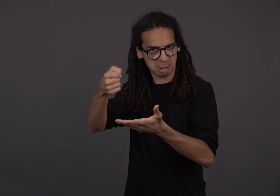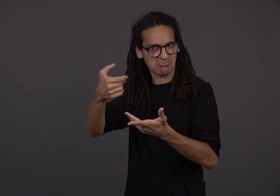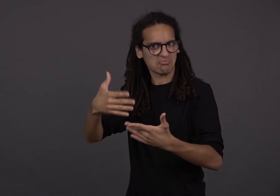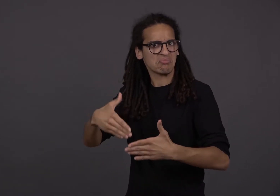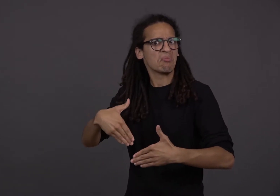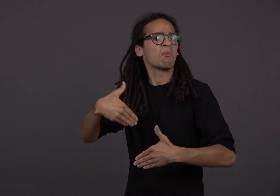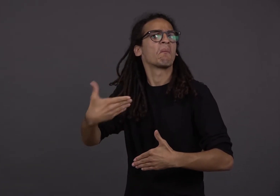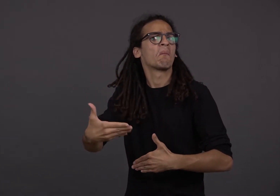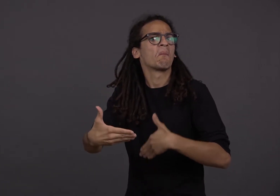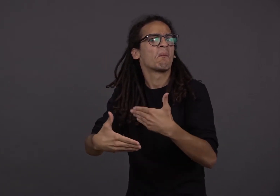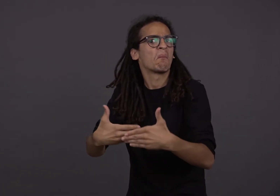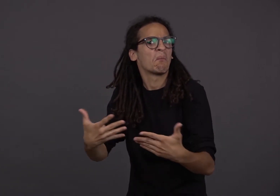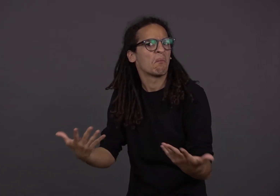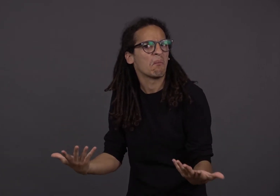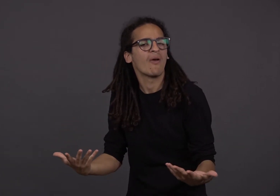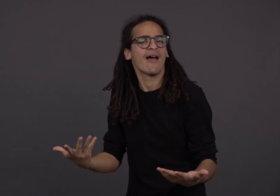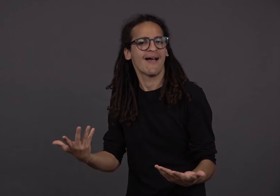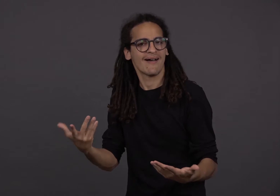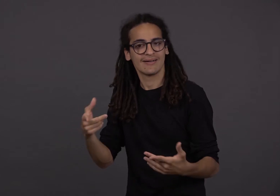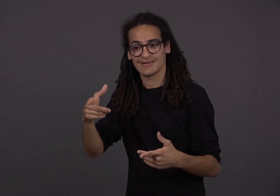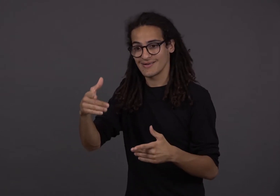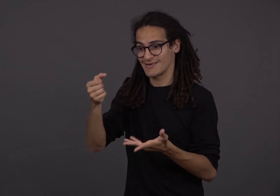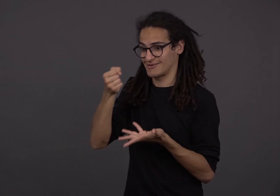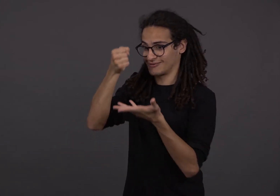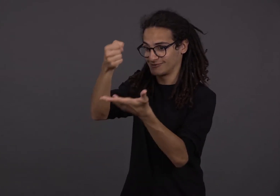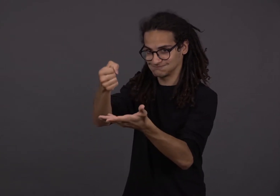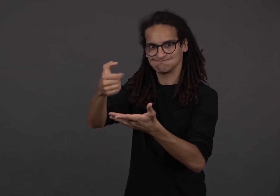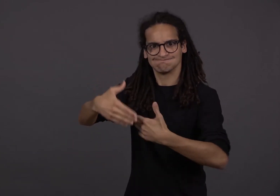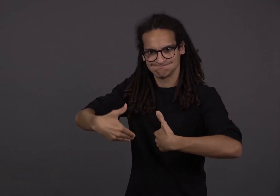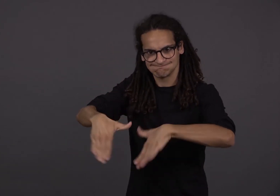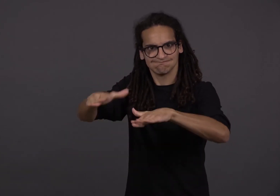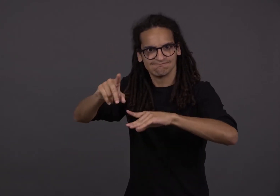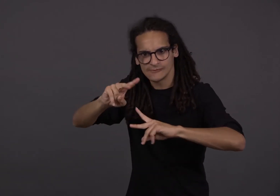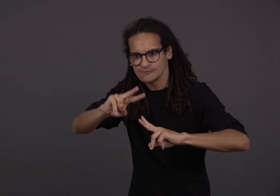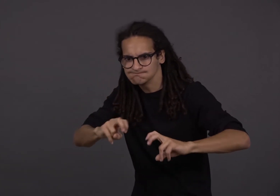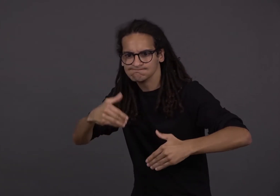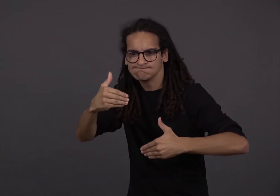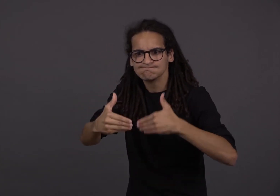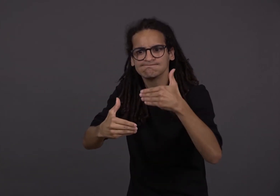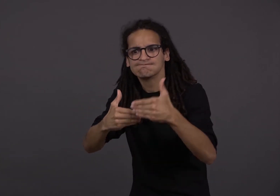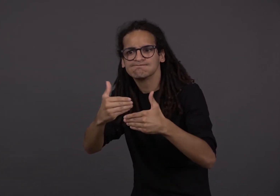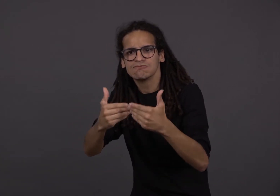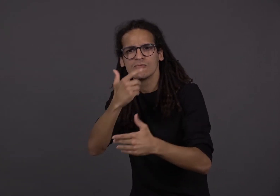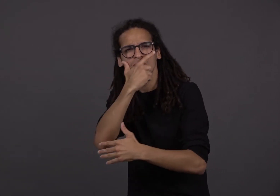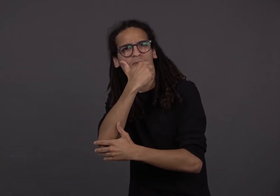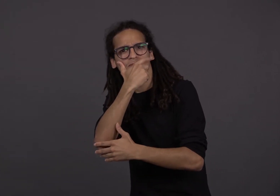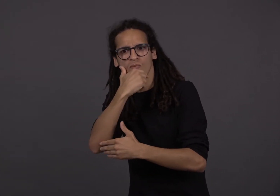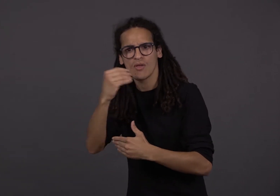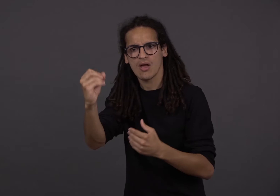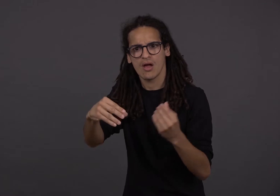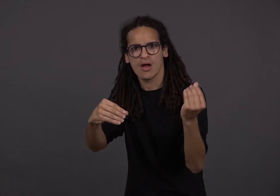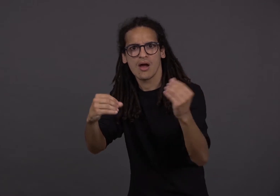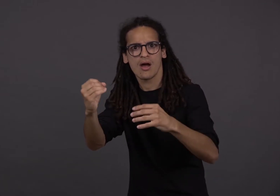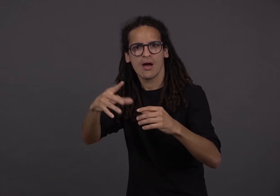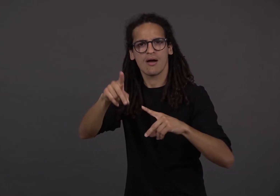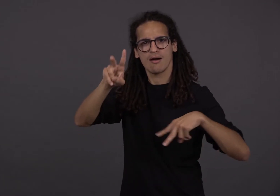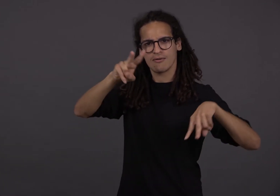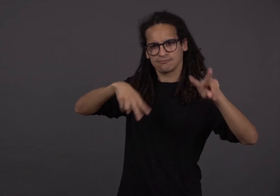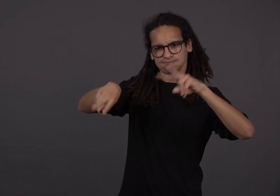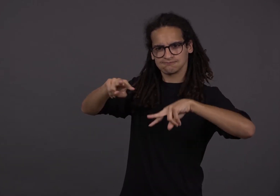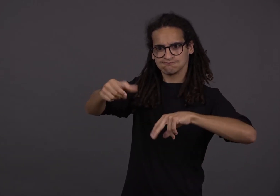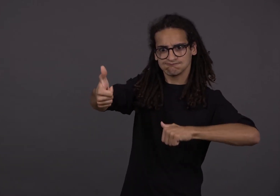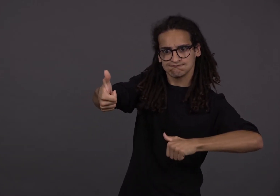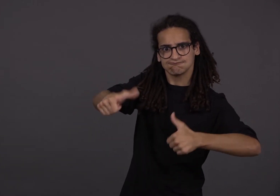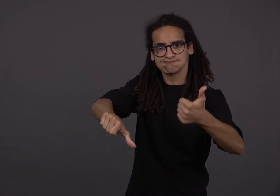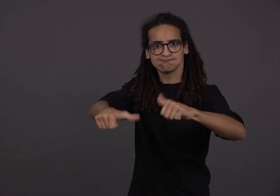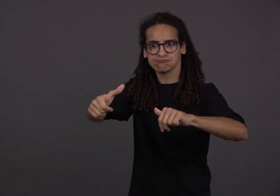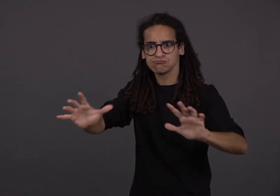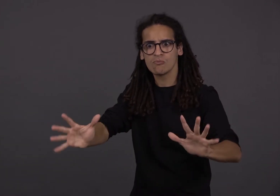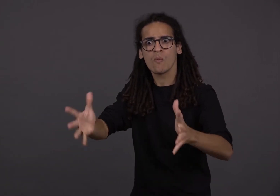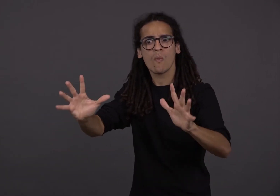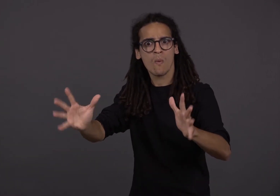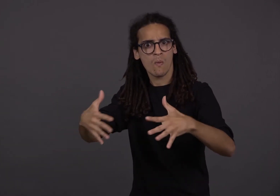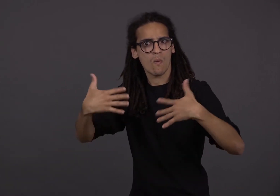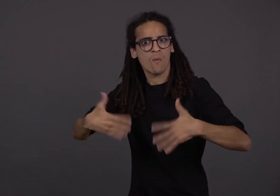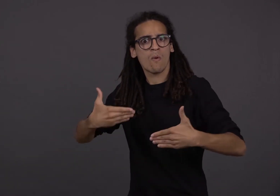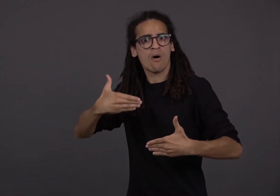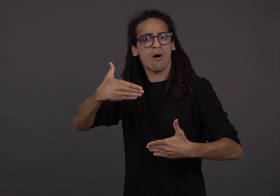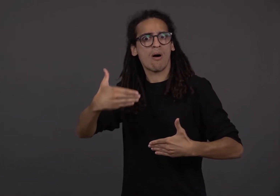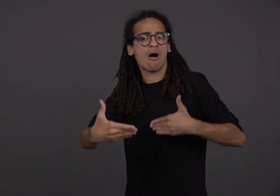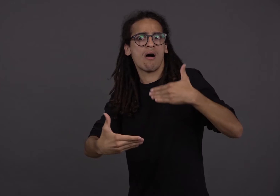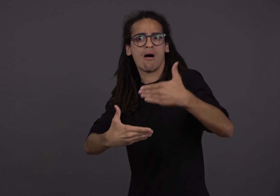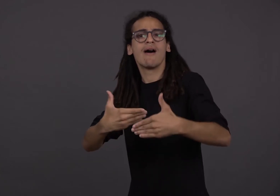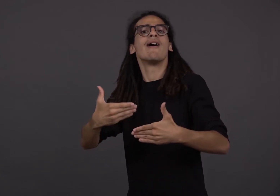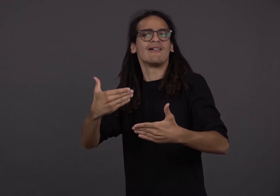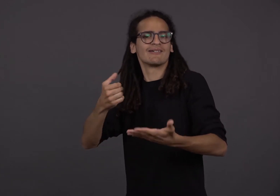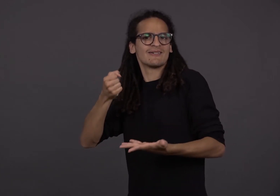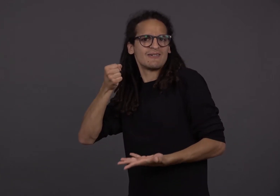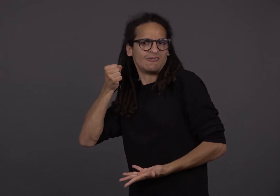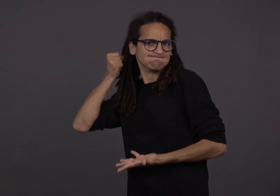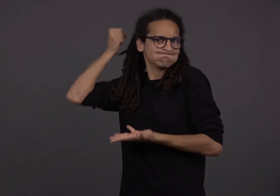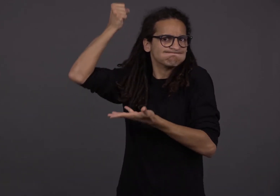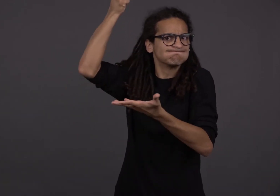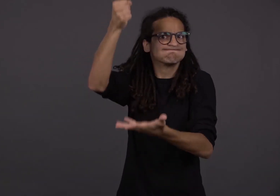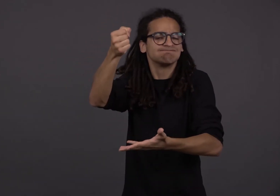These solutions will undergo two more phases of review and prototype refinement